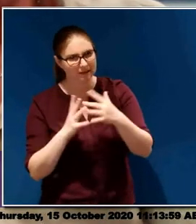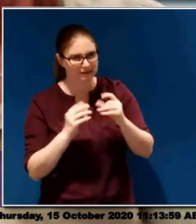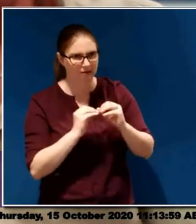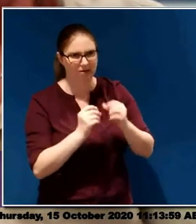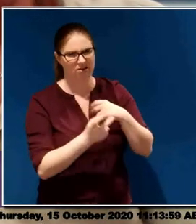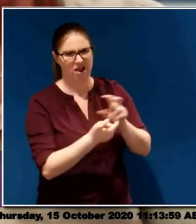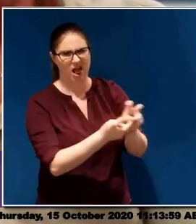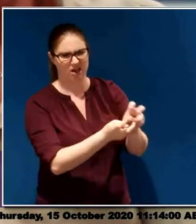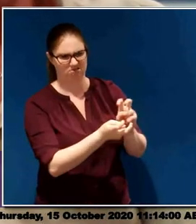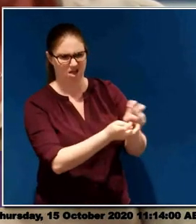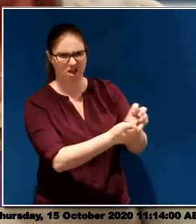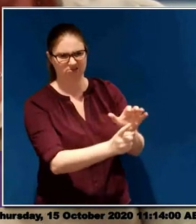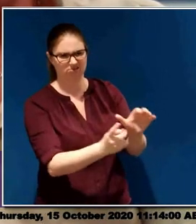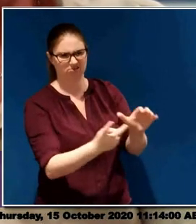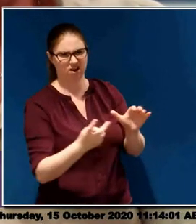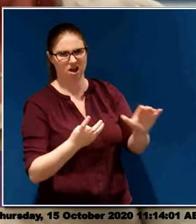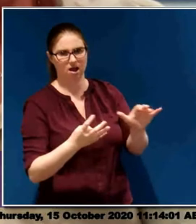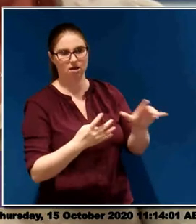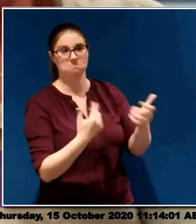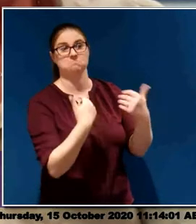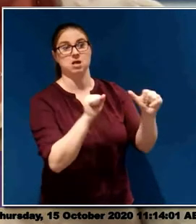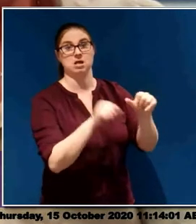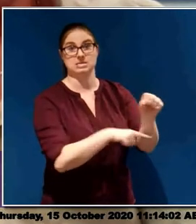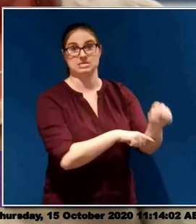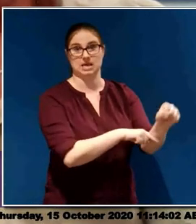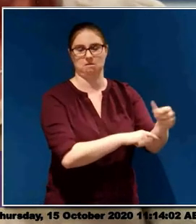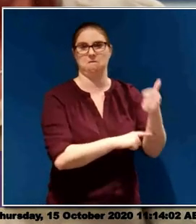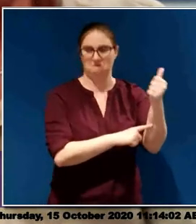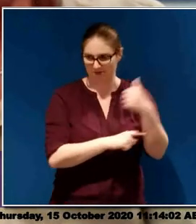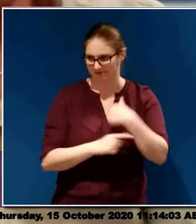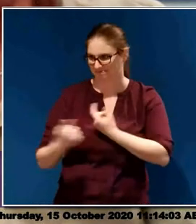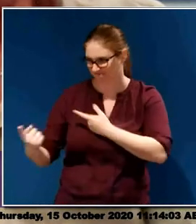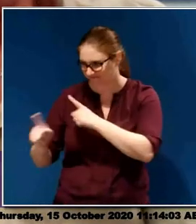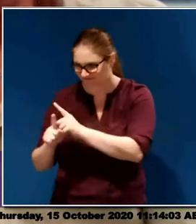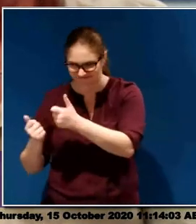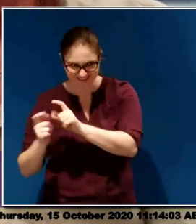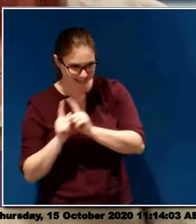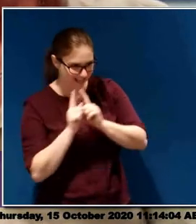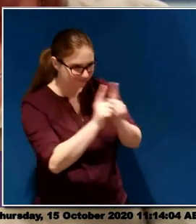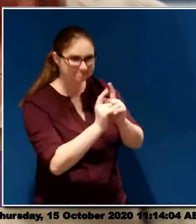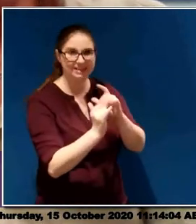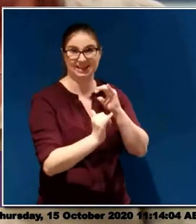Jack went down and met the teachers and that seemed to be OK.